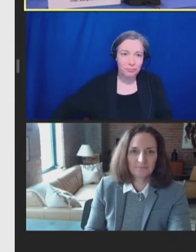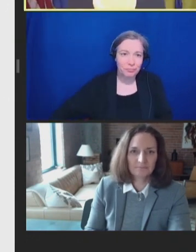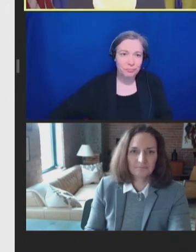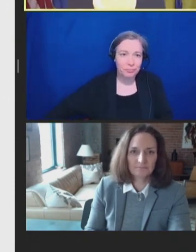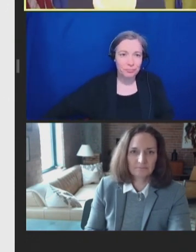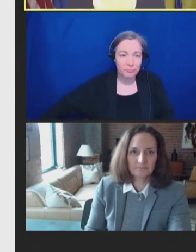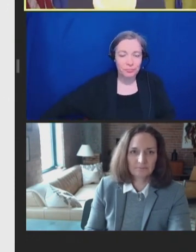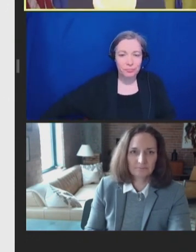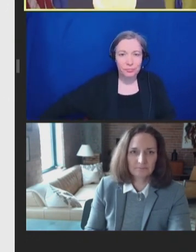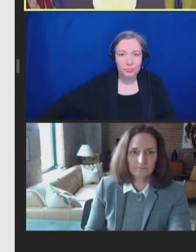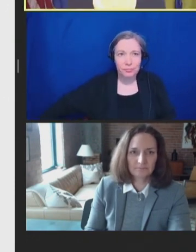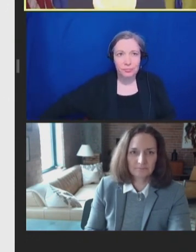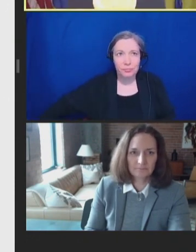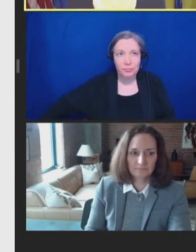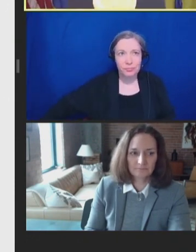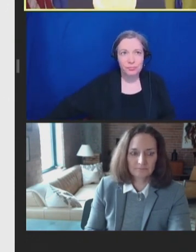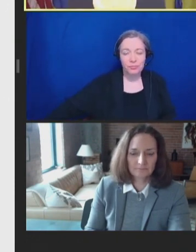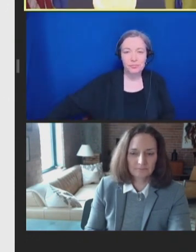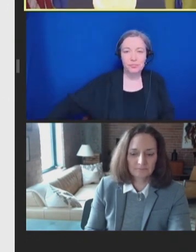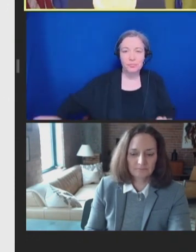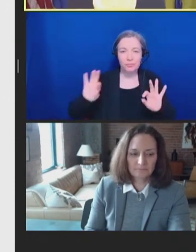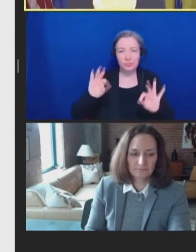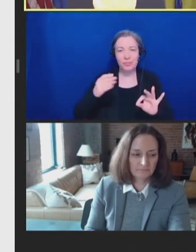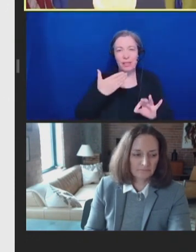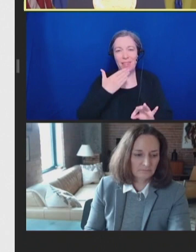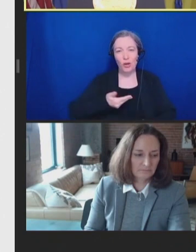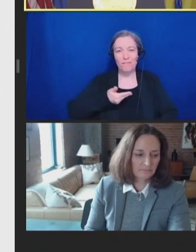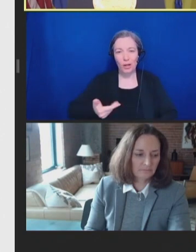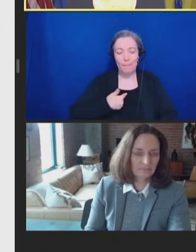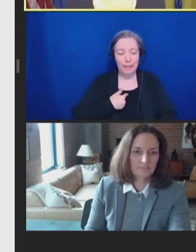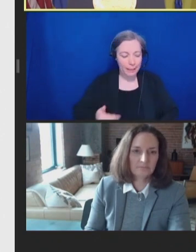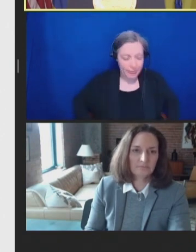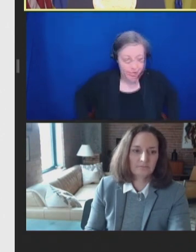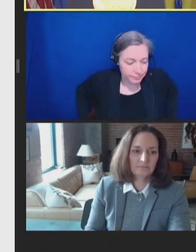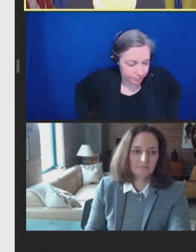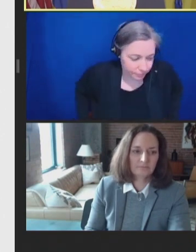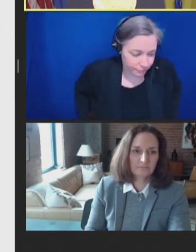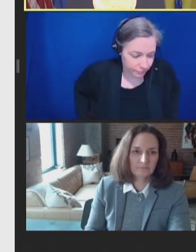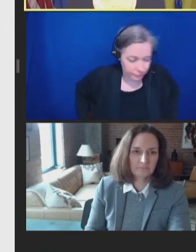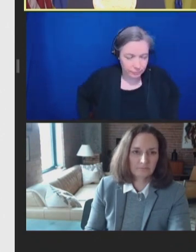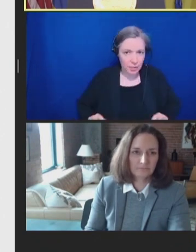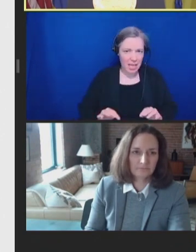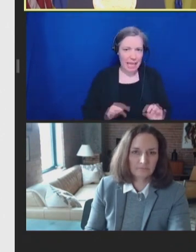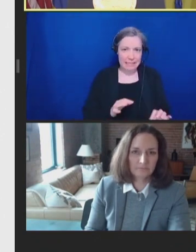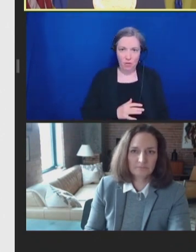So, I'm the director of the Immunization Services Division at CDC within the National Center on